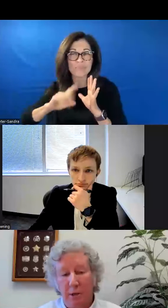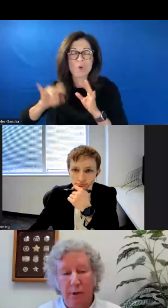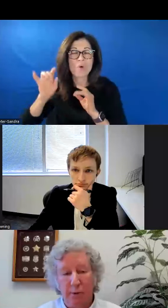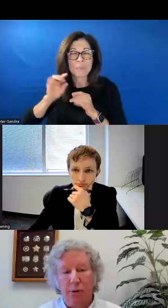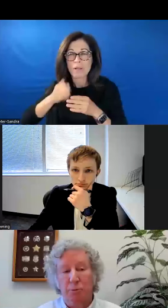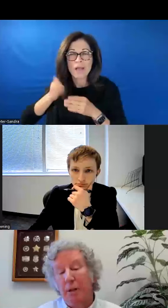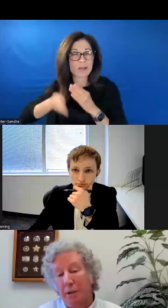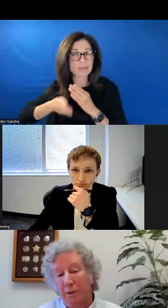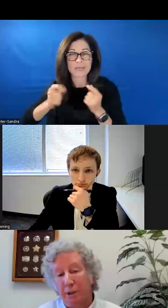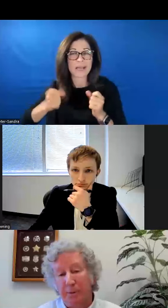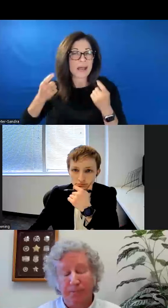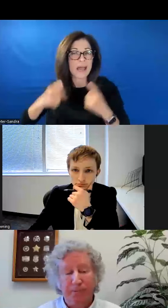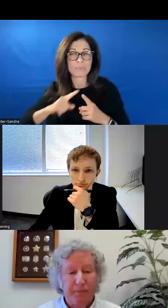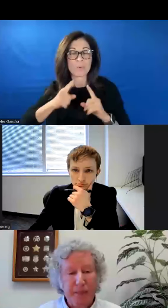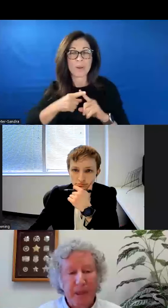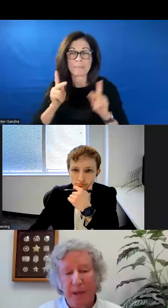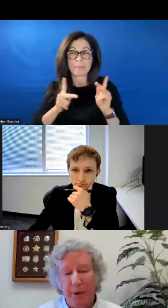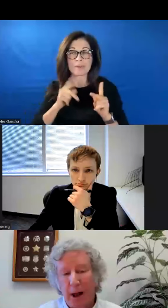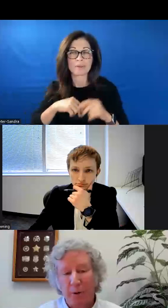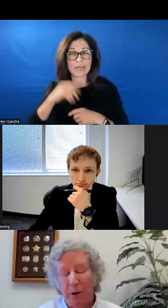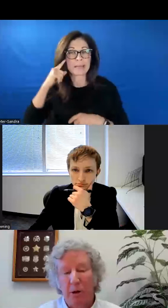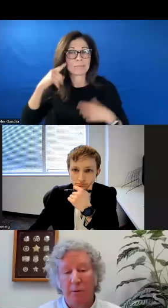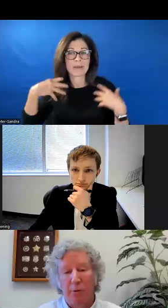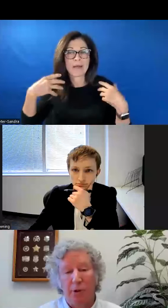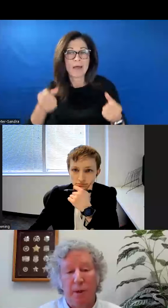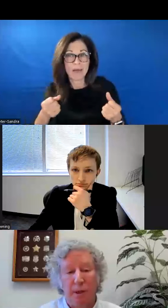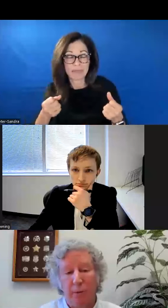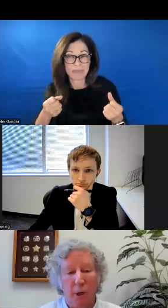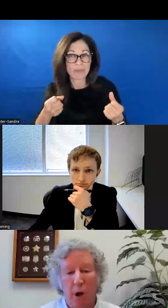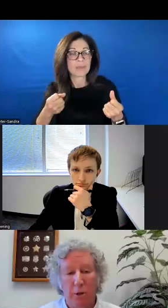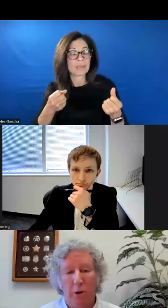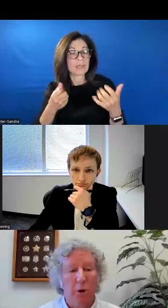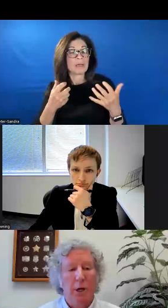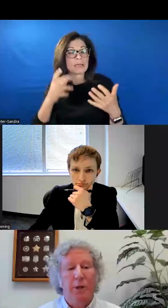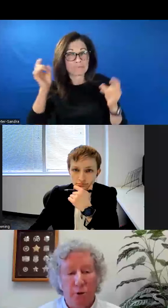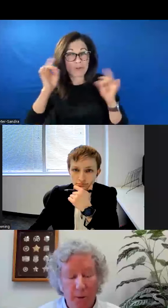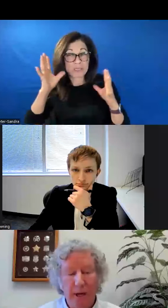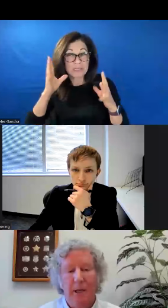INDIVIDUALS WITH MENTAL ILLNESS INTERACT. WE KNOW TOO MANY